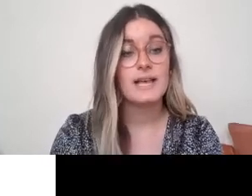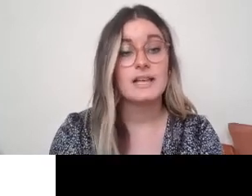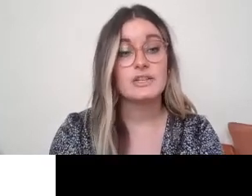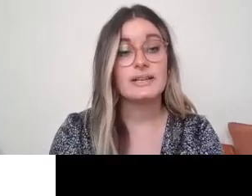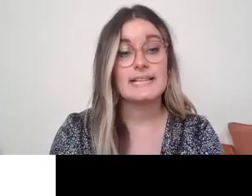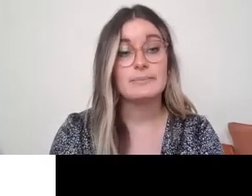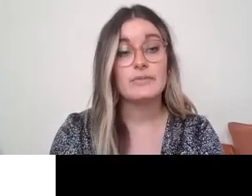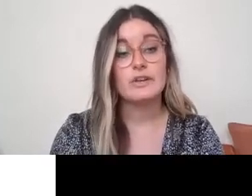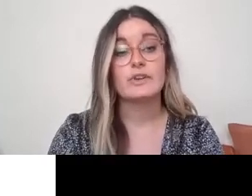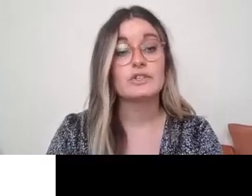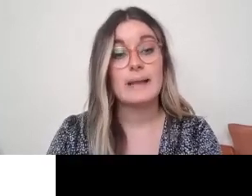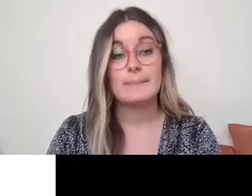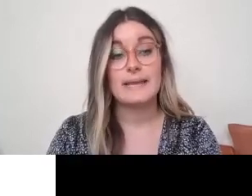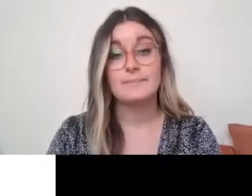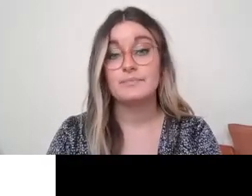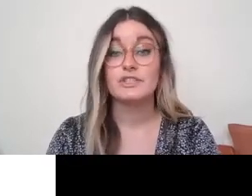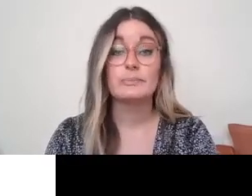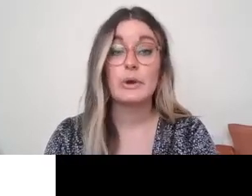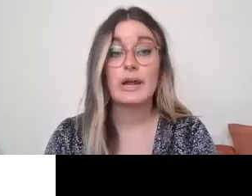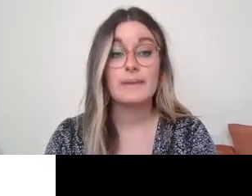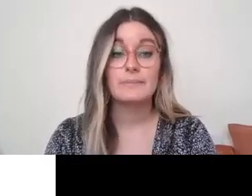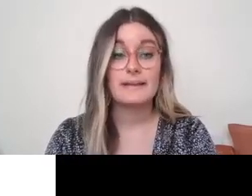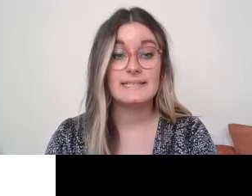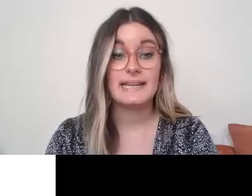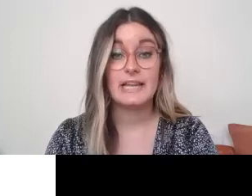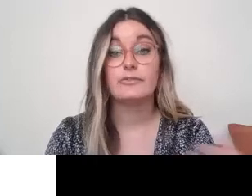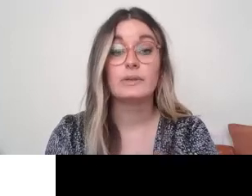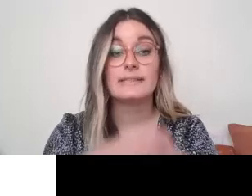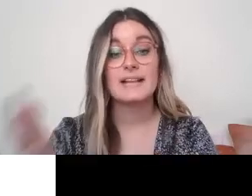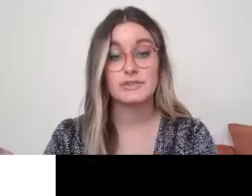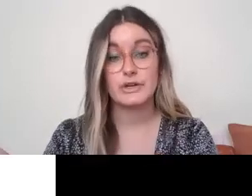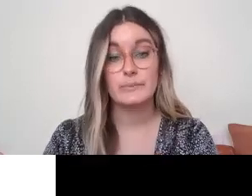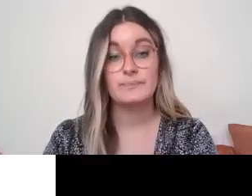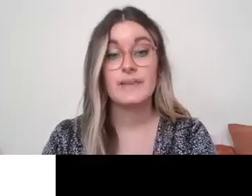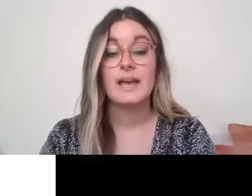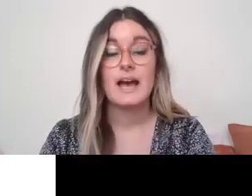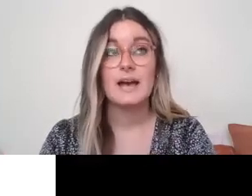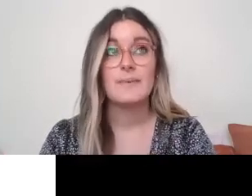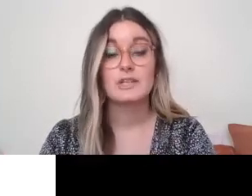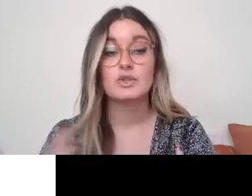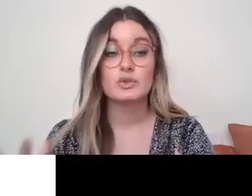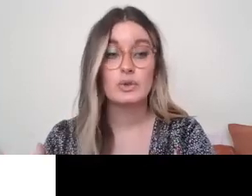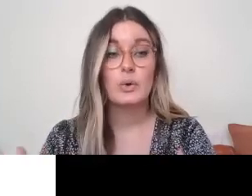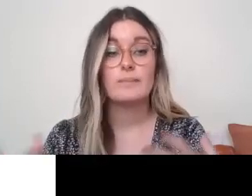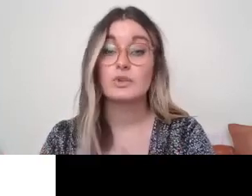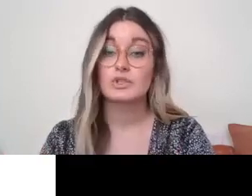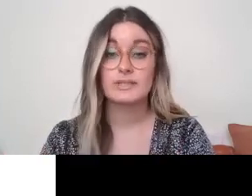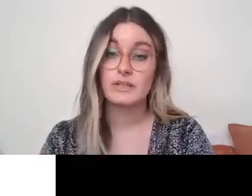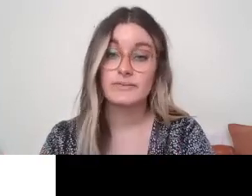So an example of universal might be just a program implementing in a full classroom about social or emotional skill development.